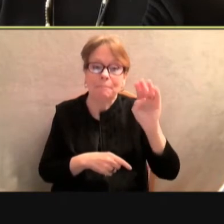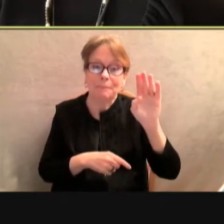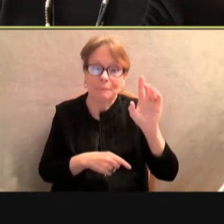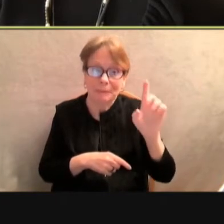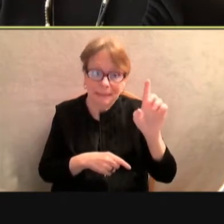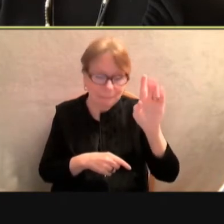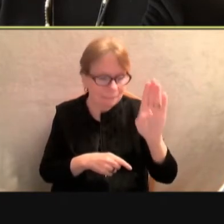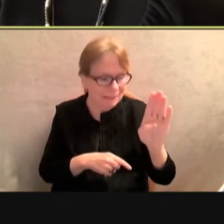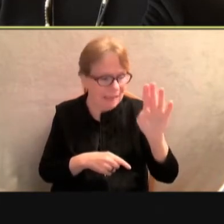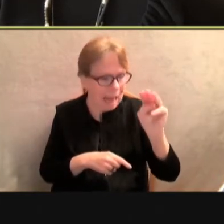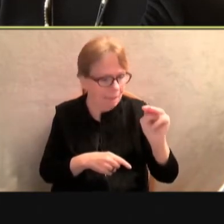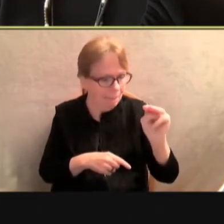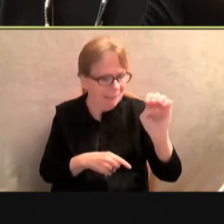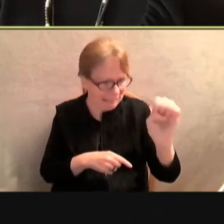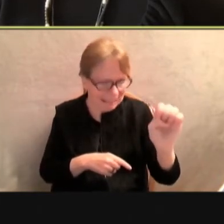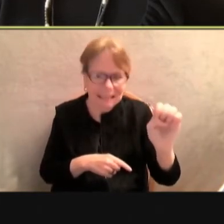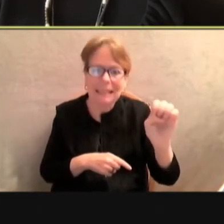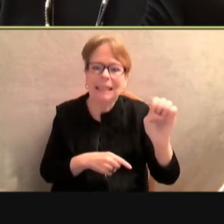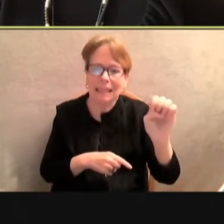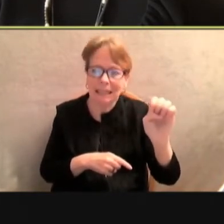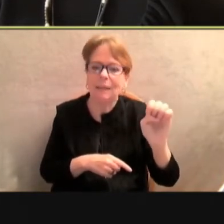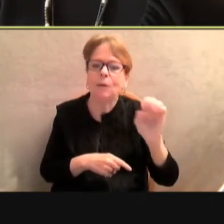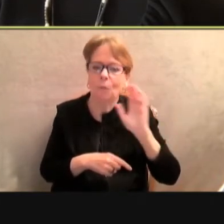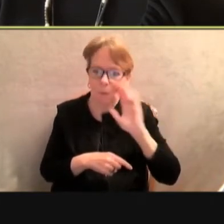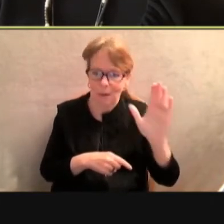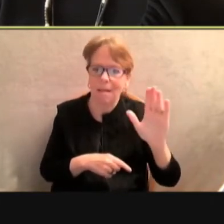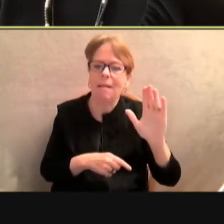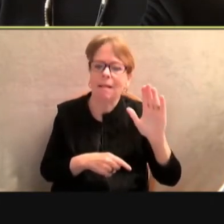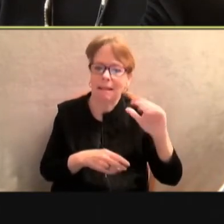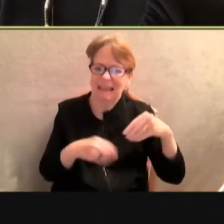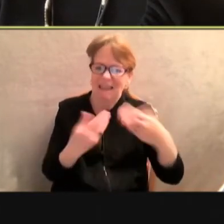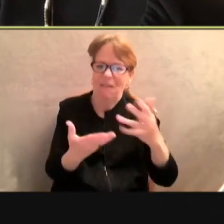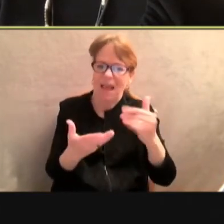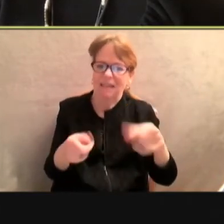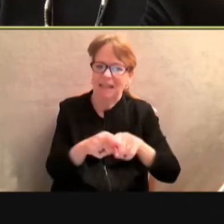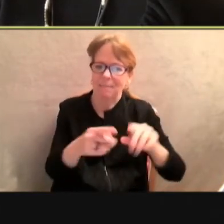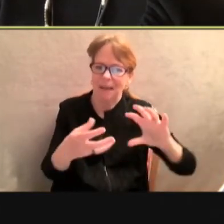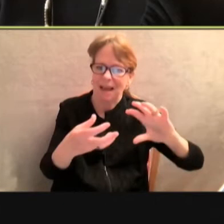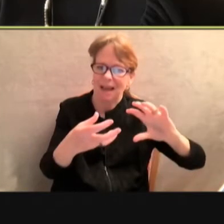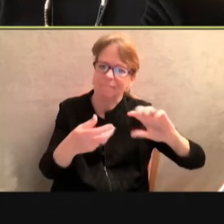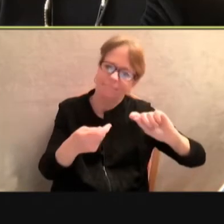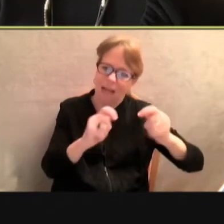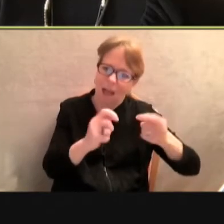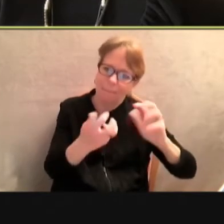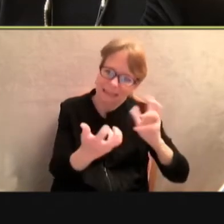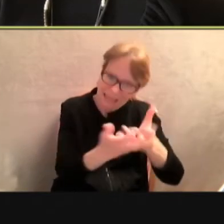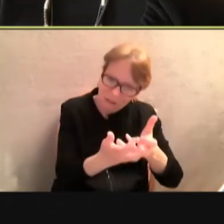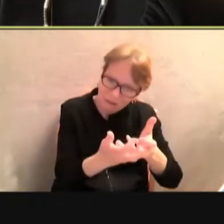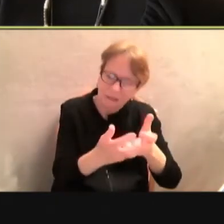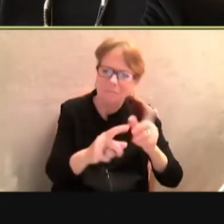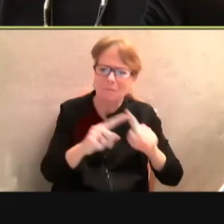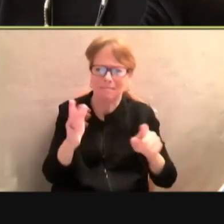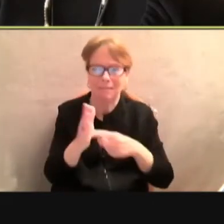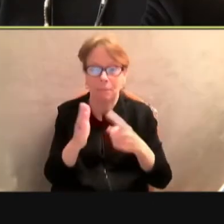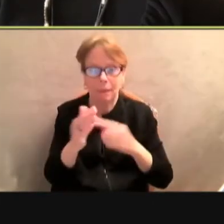want to grant, sometimes they'll grant less. So it isn't a guarantee, but essentially if